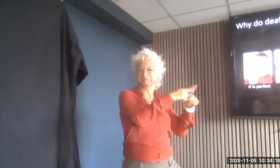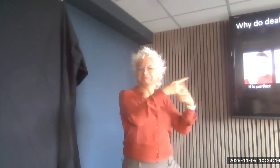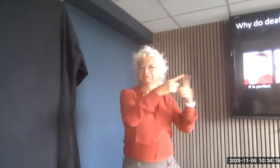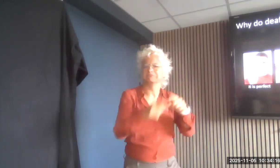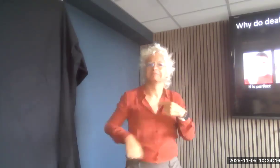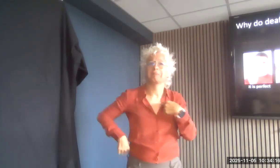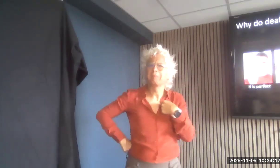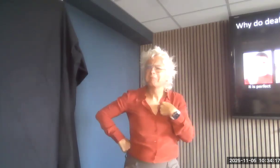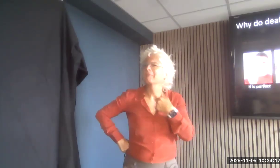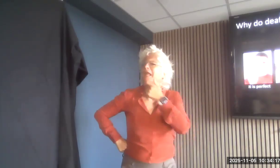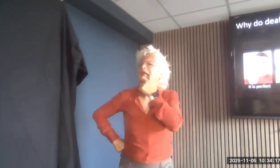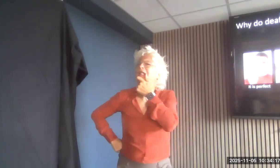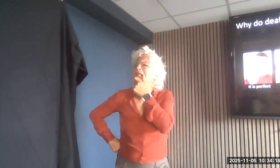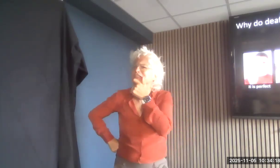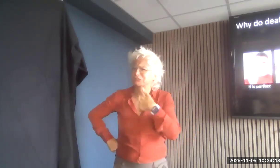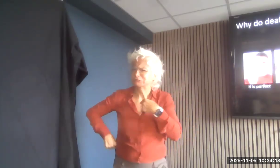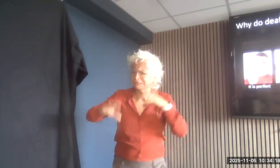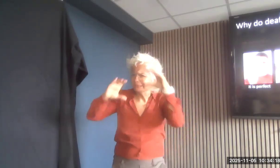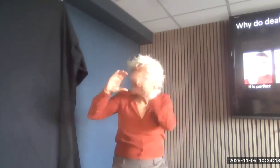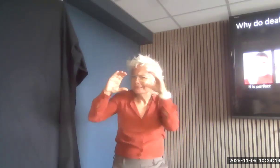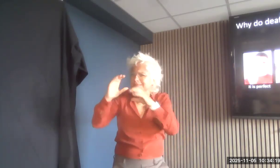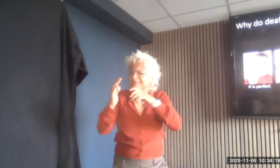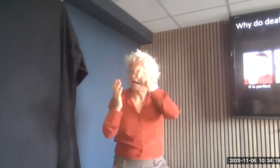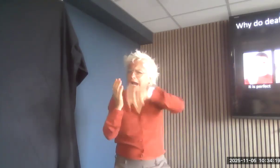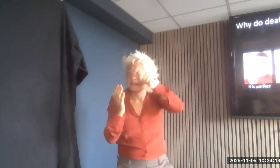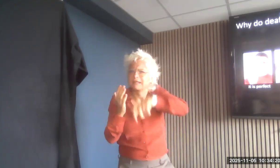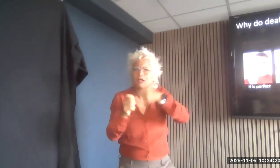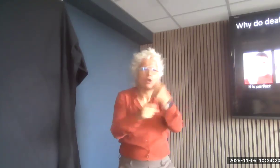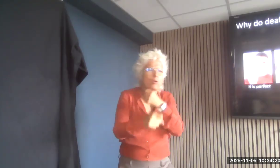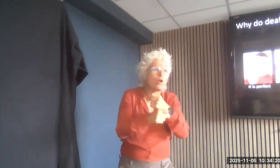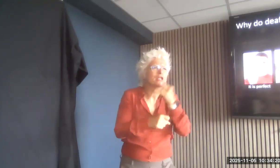Oh, I love the way that it's so… fluid, so harmonious.